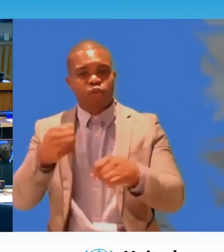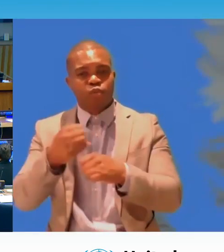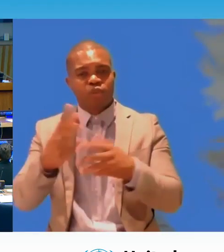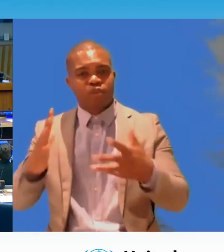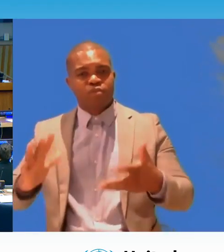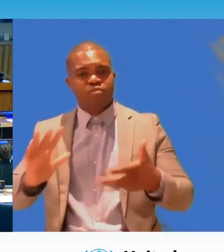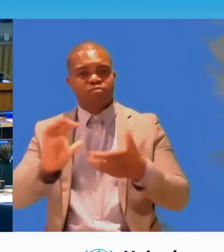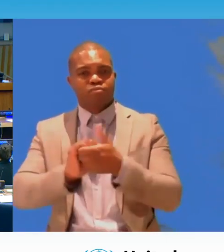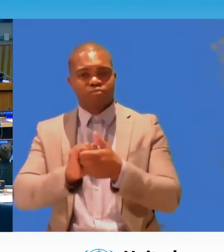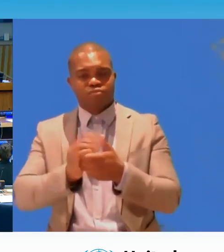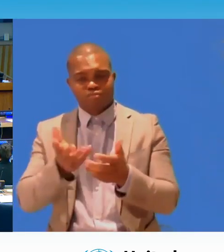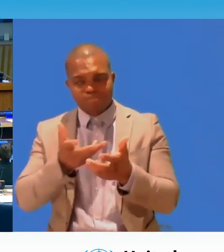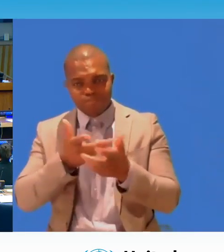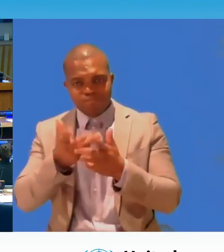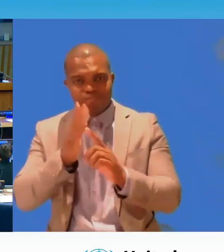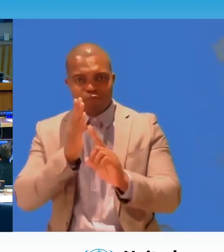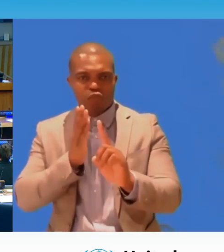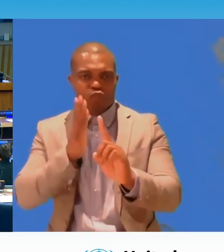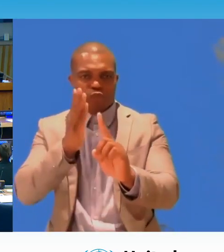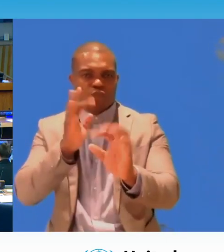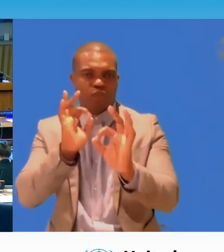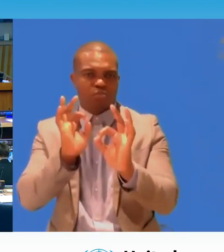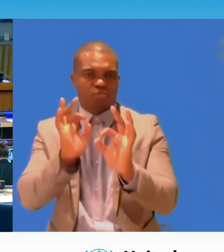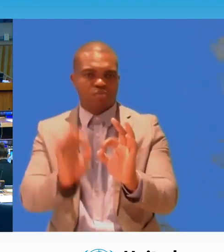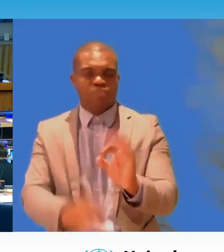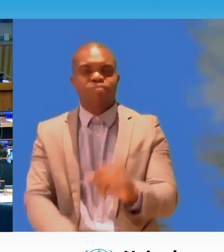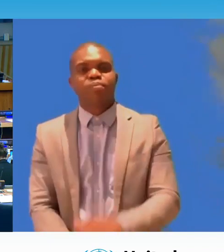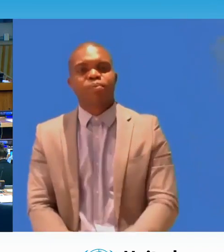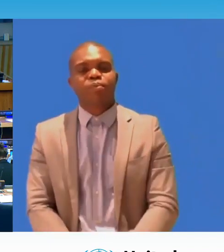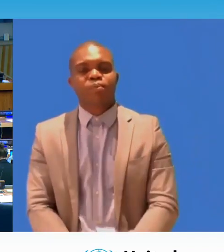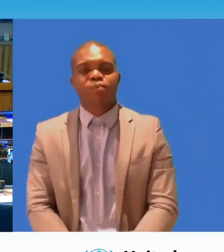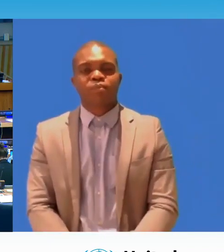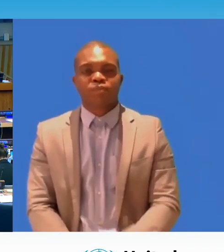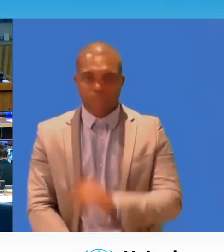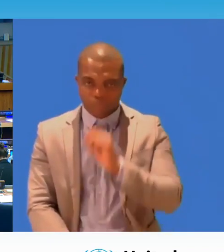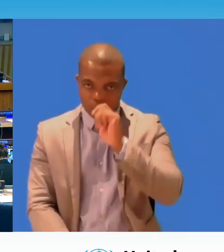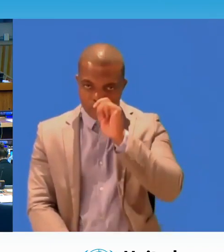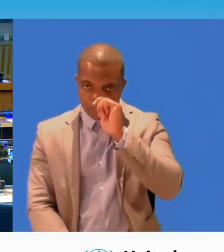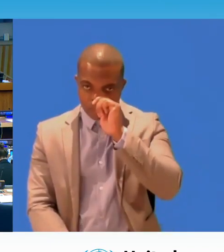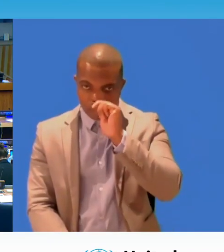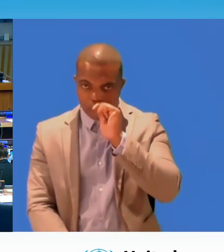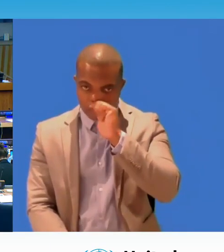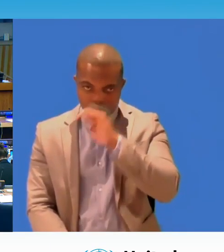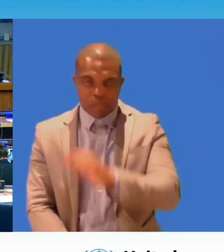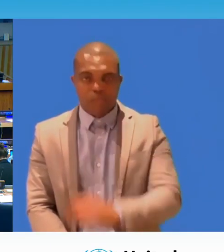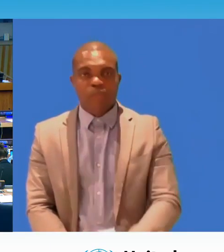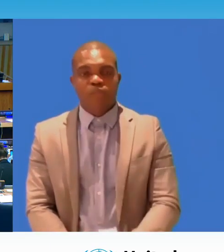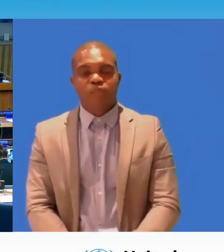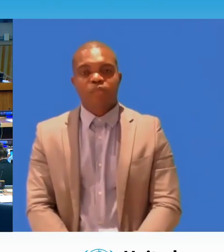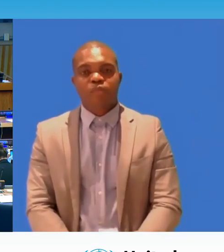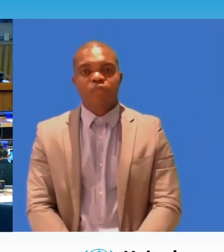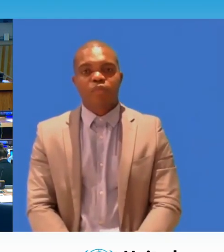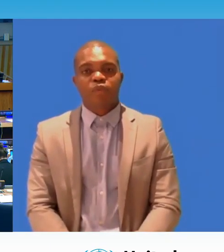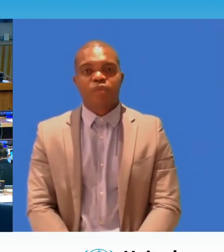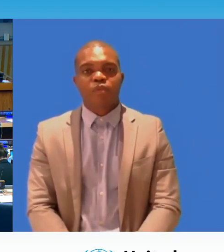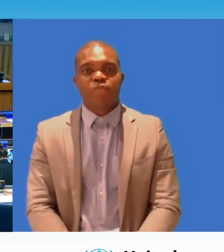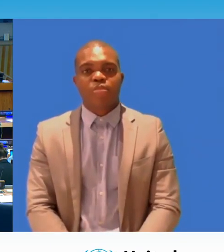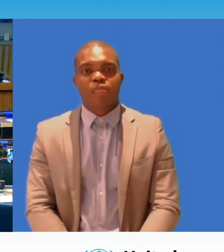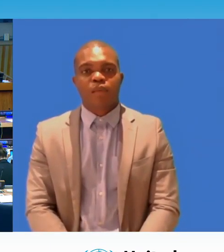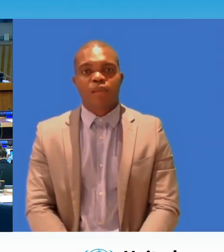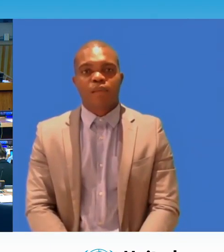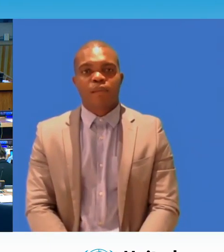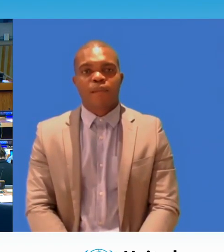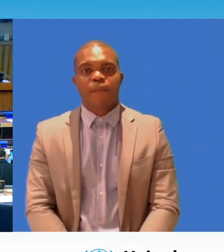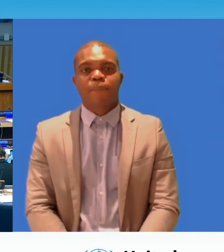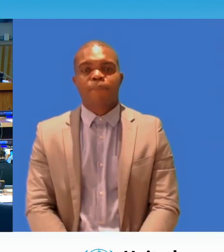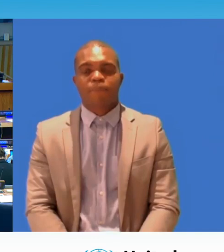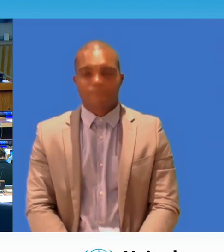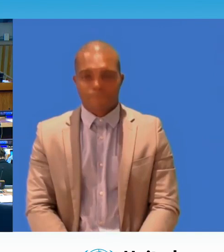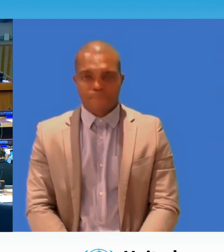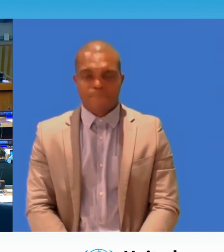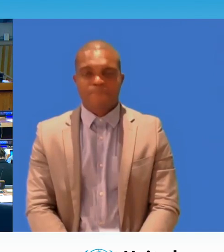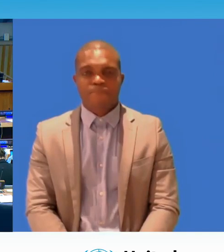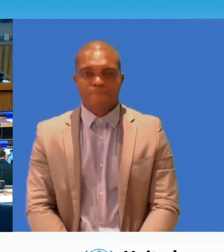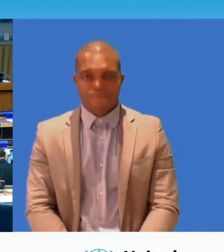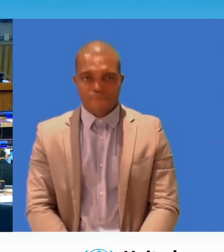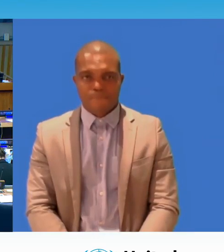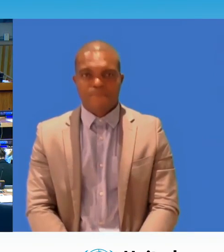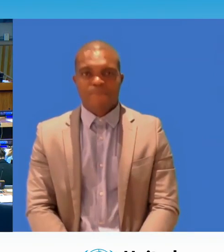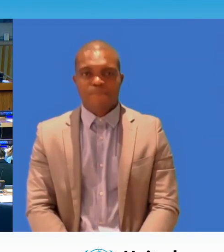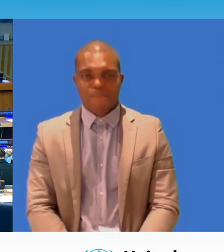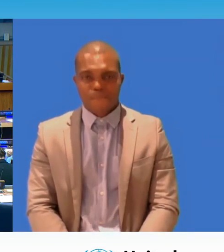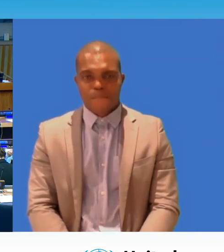you thank you very much Miss Abul for for your presentation our final panelist of